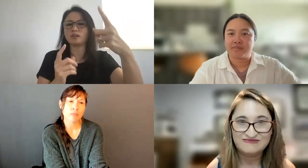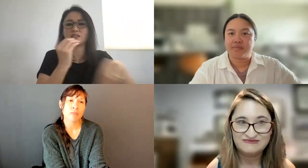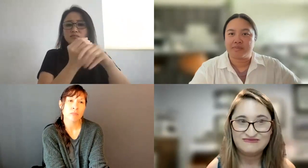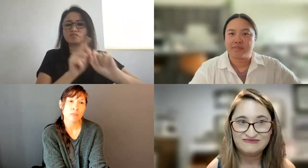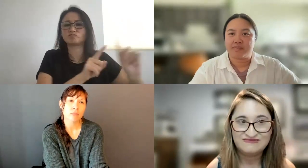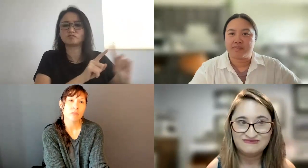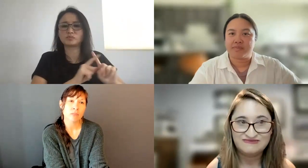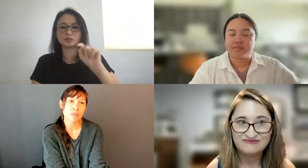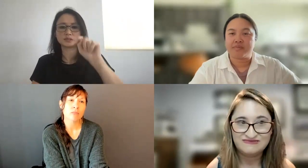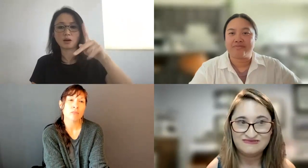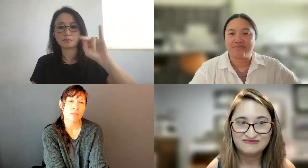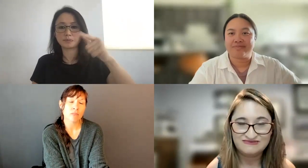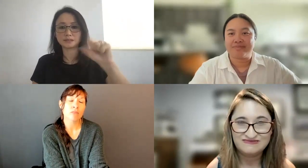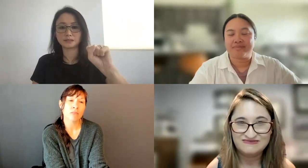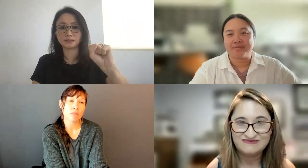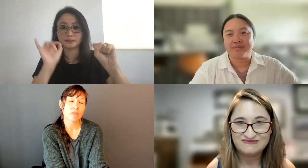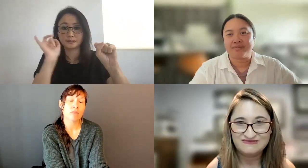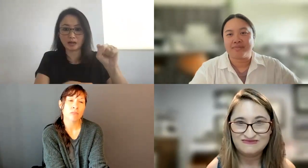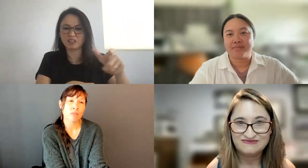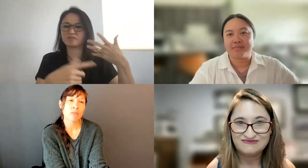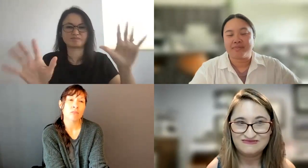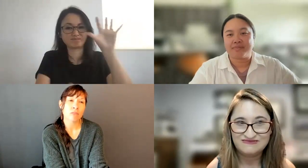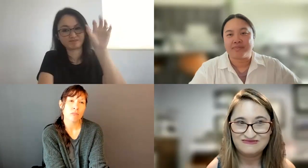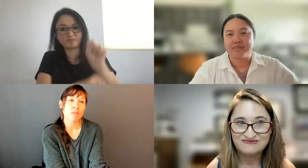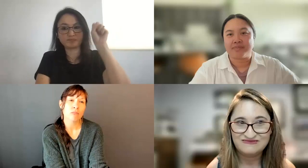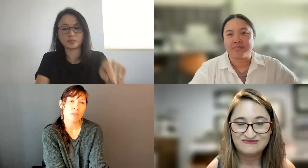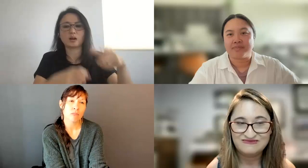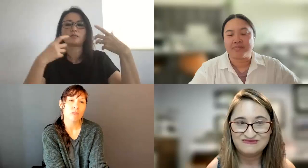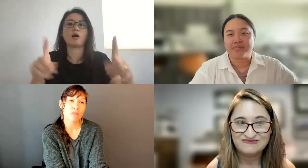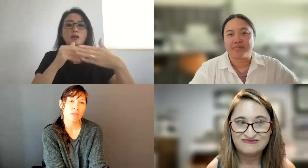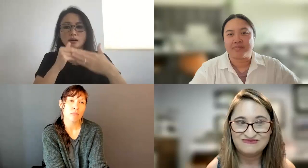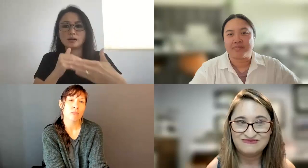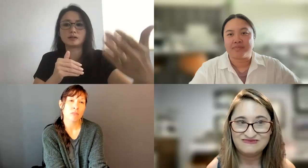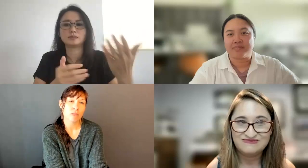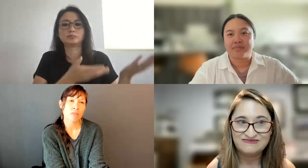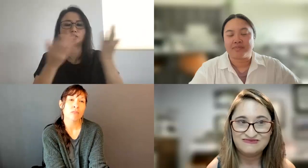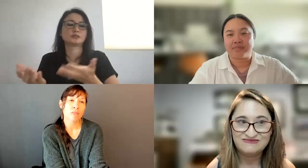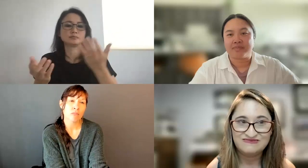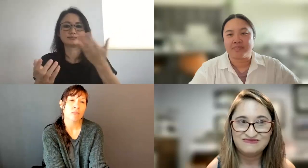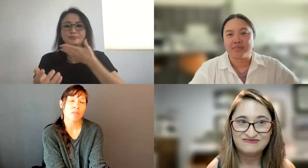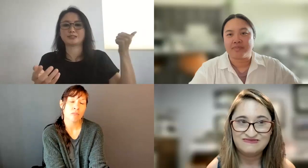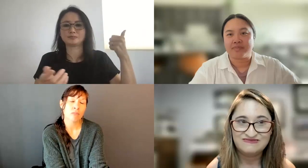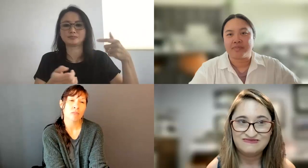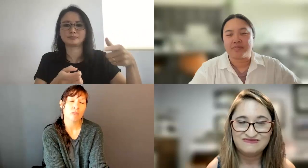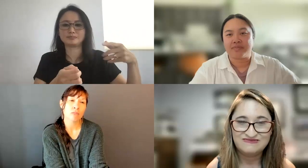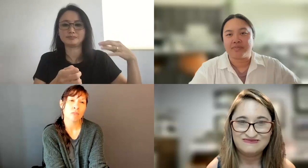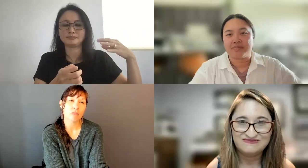which was our pizza at the time. So we tried different toppings than that, but honestly like we figured out what sold the best